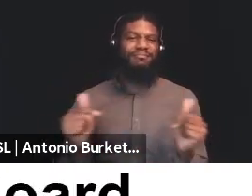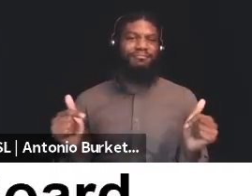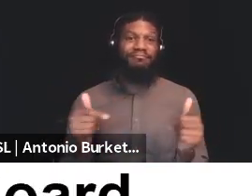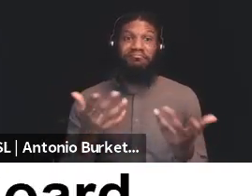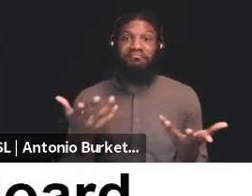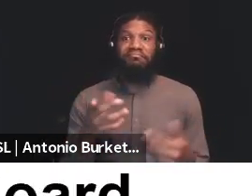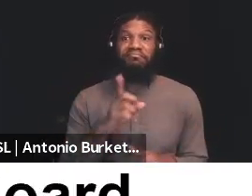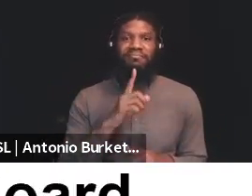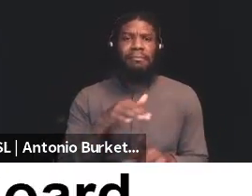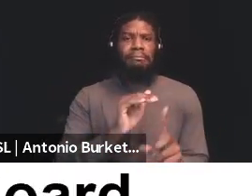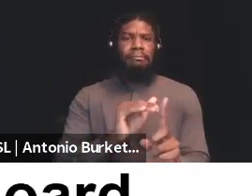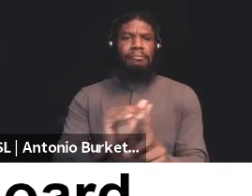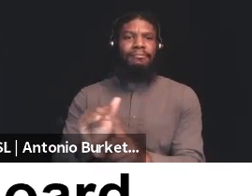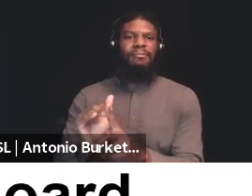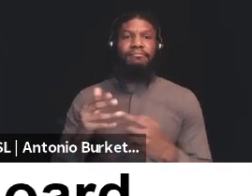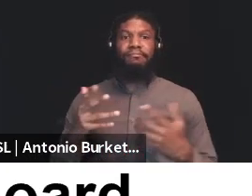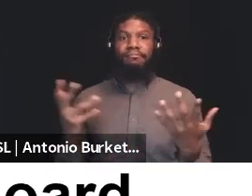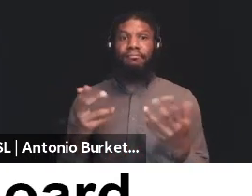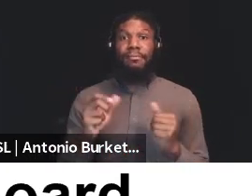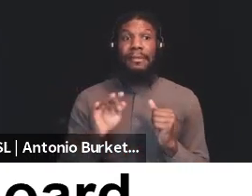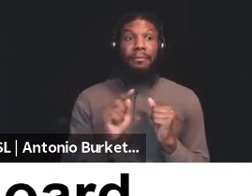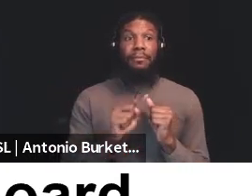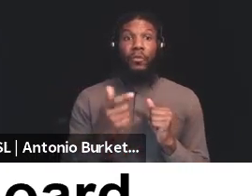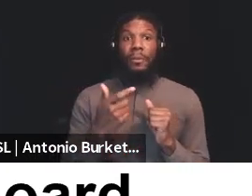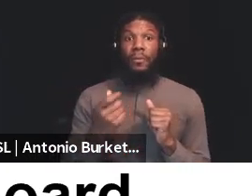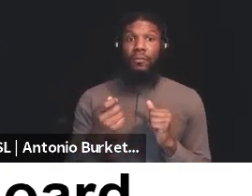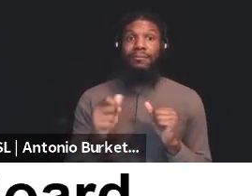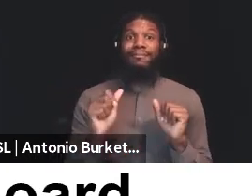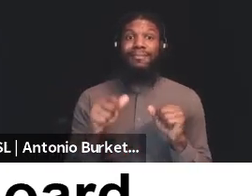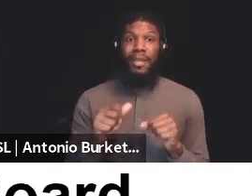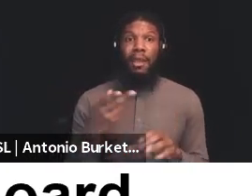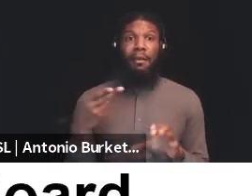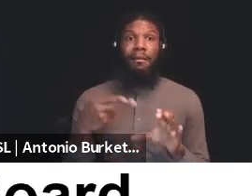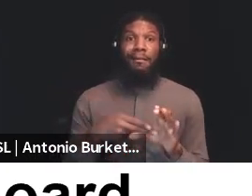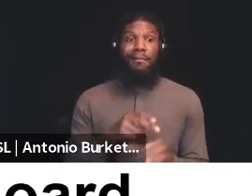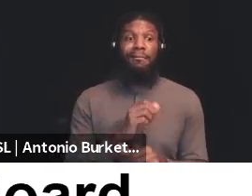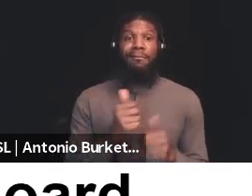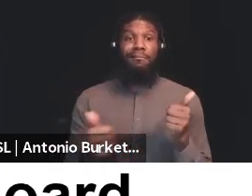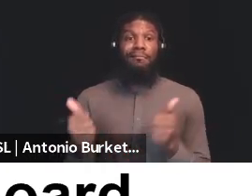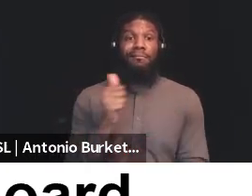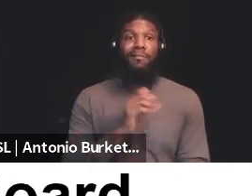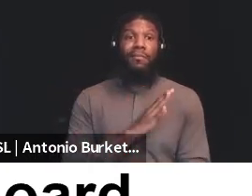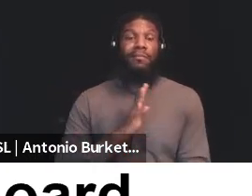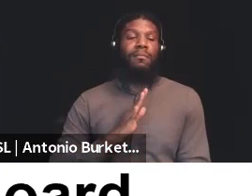Just as a reminder if anybody is interested, you can serve on the OWCA Executive Board,